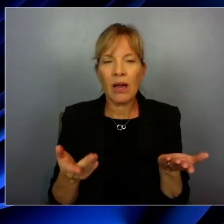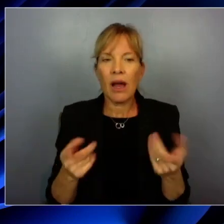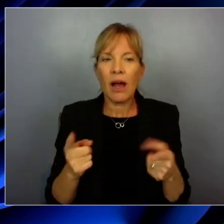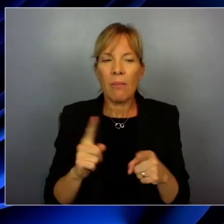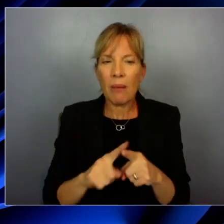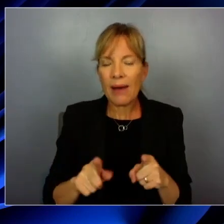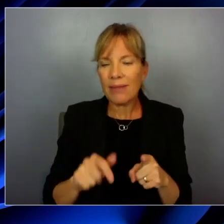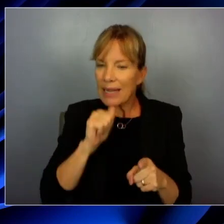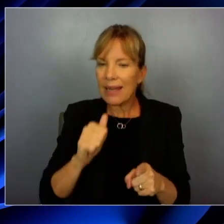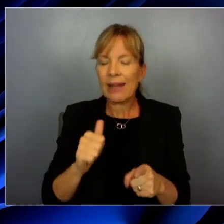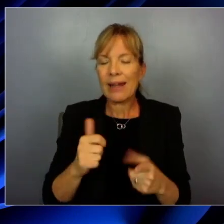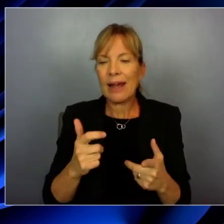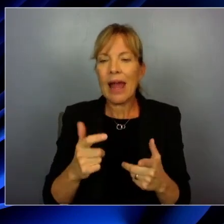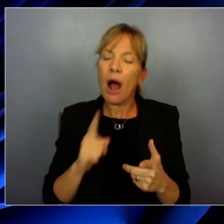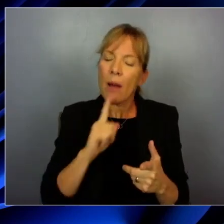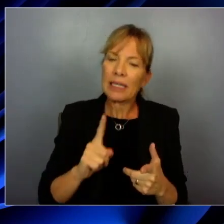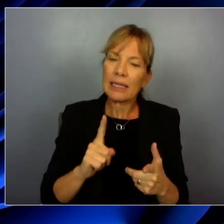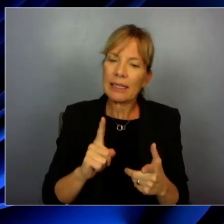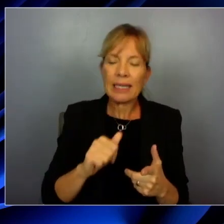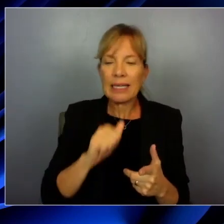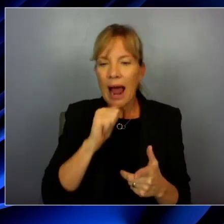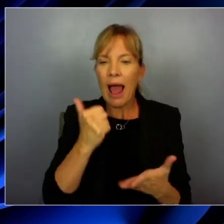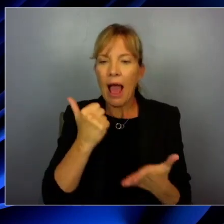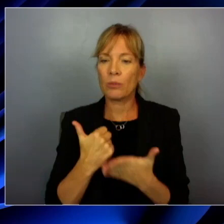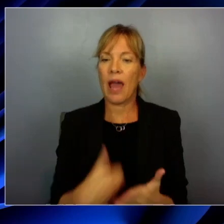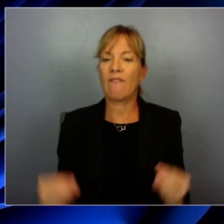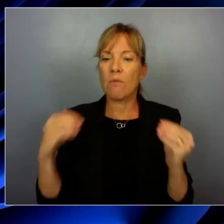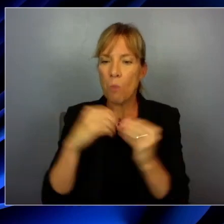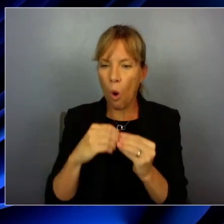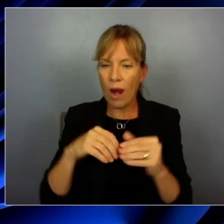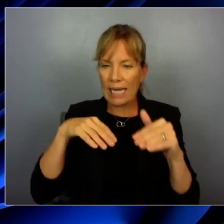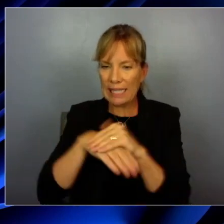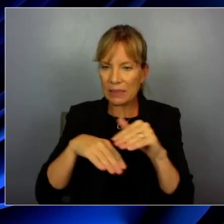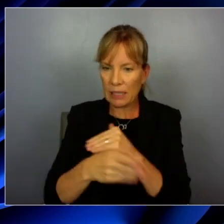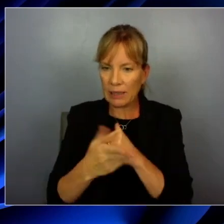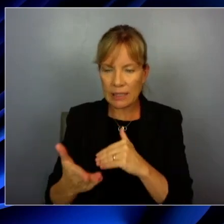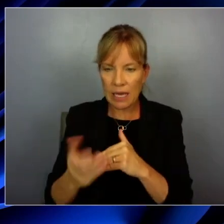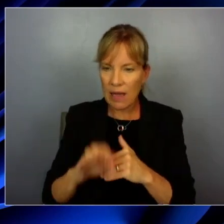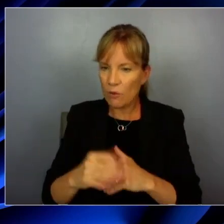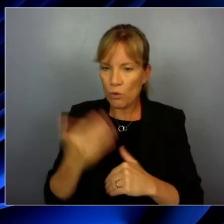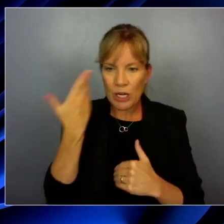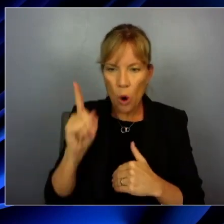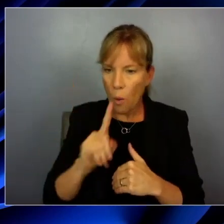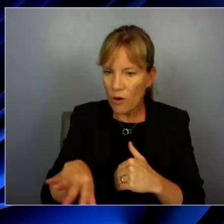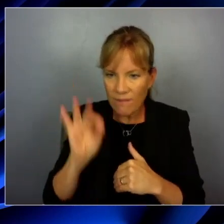have more accessibility features. If you couldn't discover them, and so this was one of the ways that we could increase.